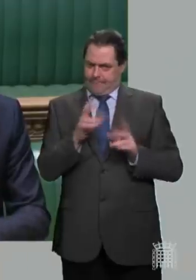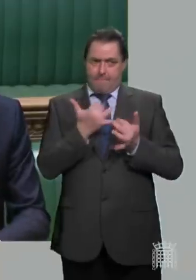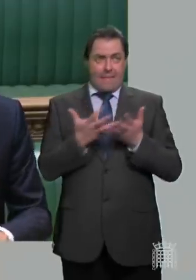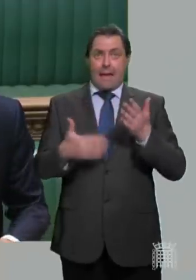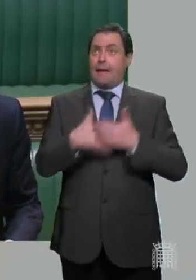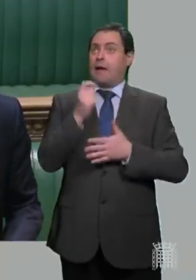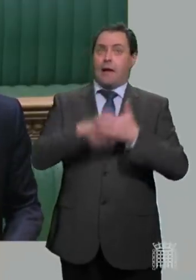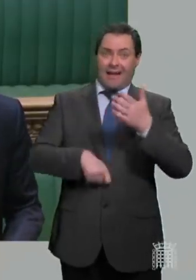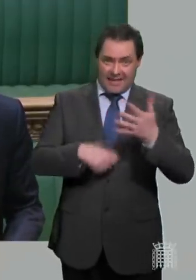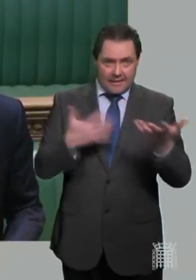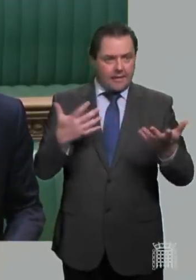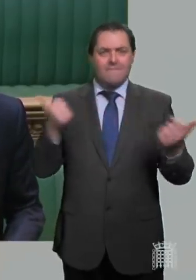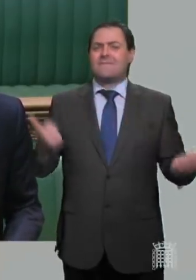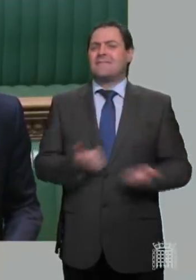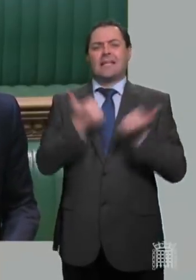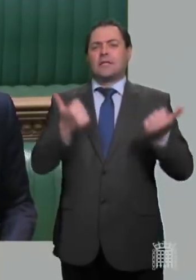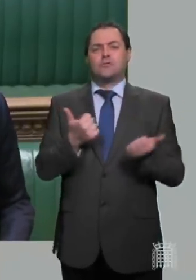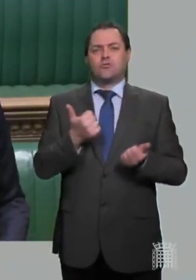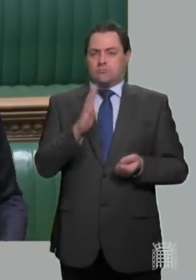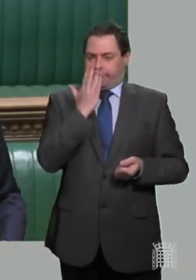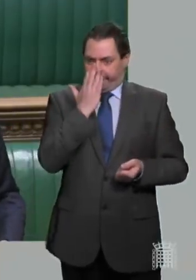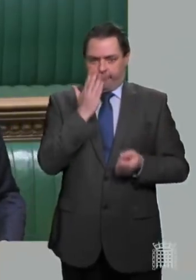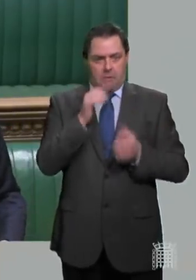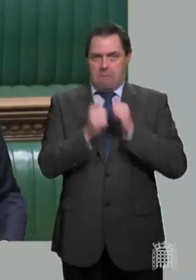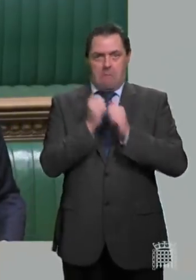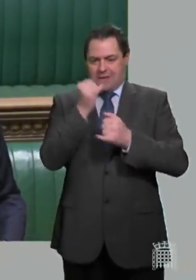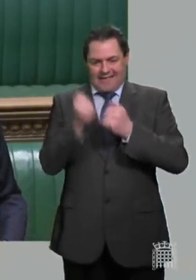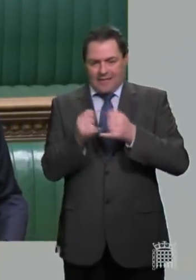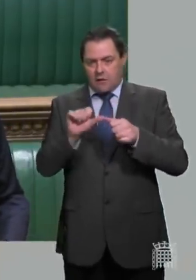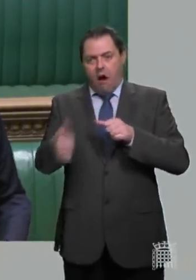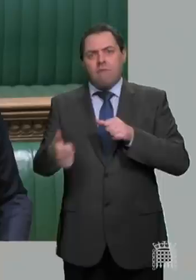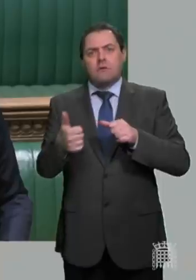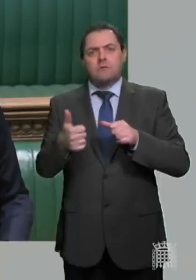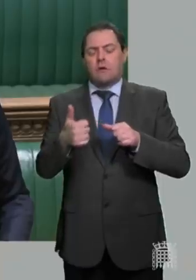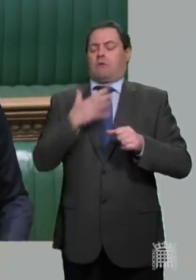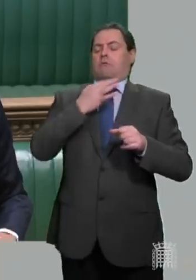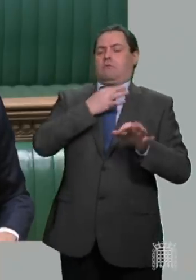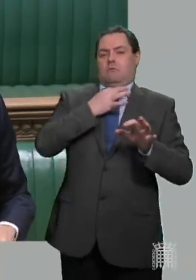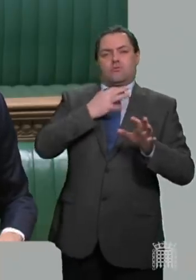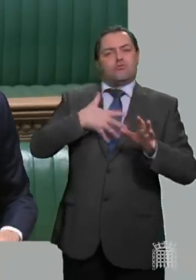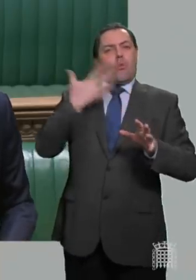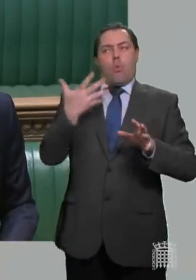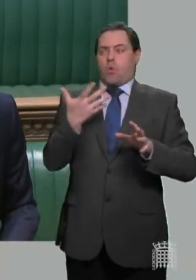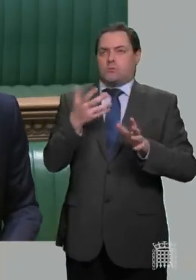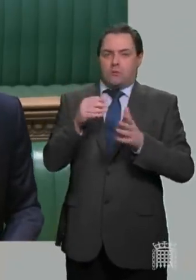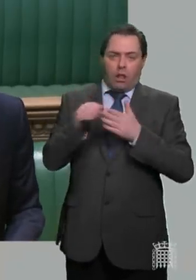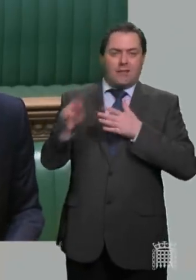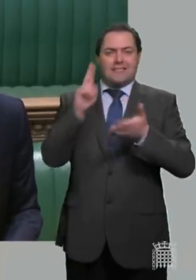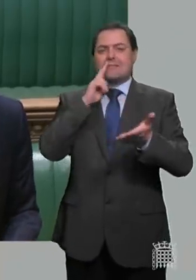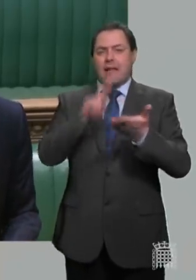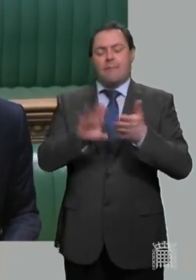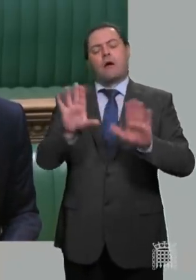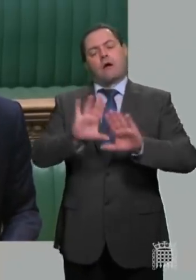will not complete in time for the end of March. I can announce today that the £500,000 nil rate band